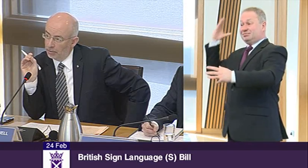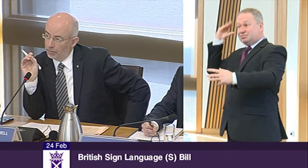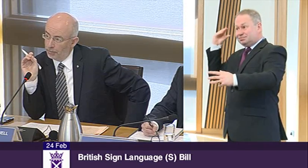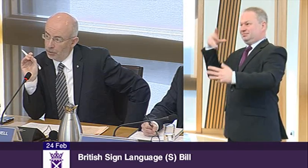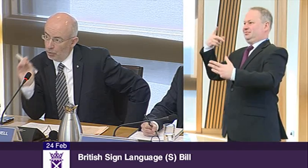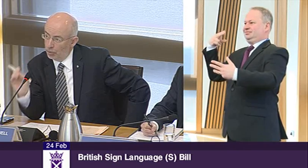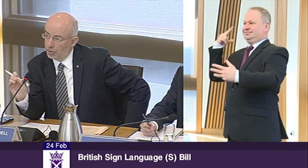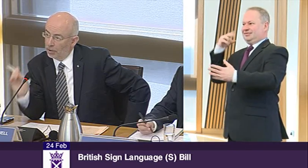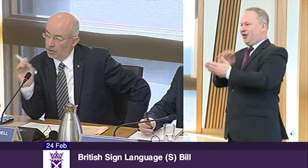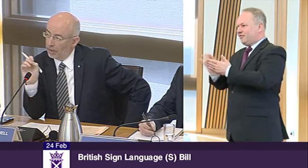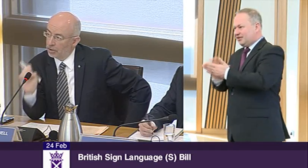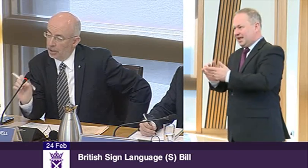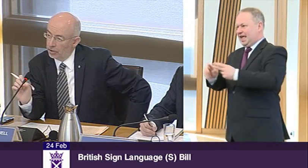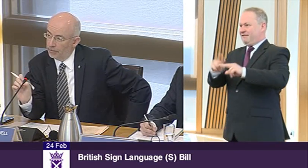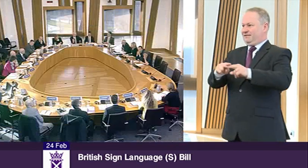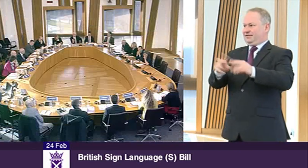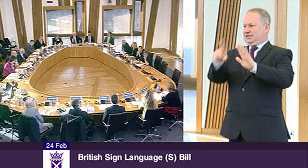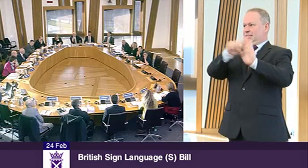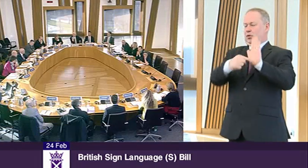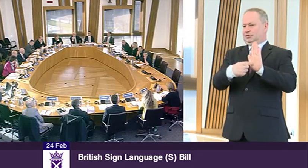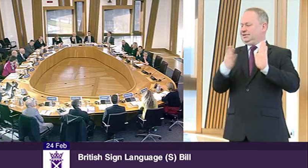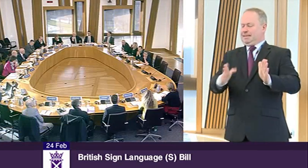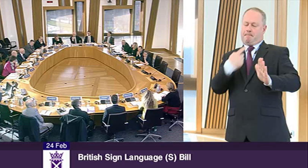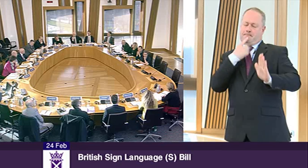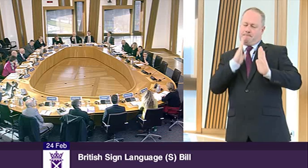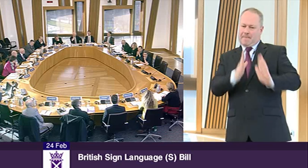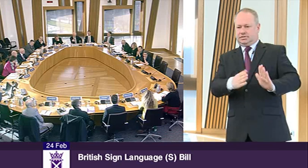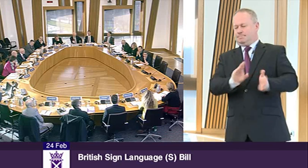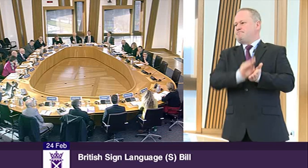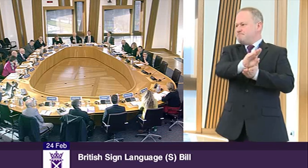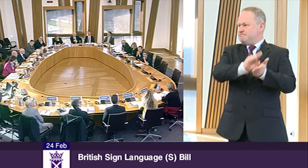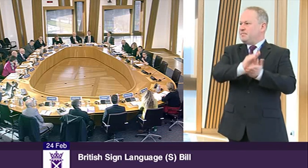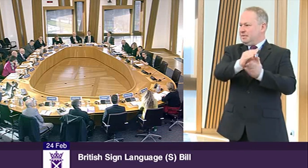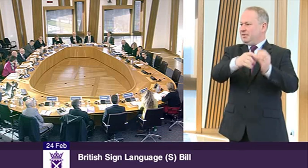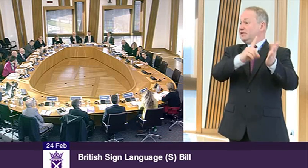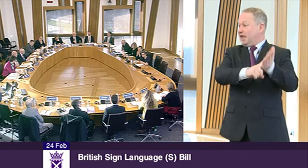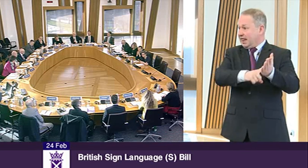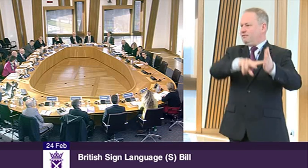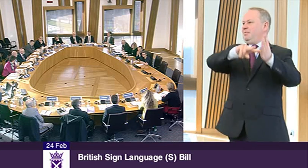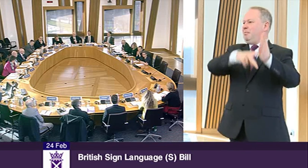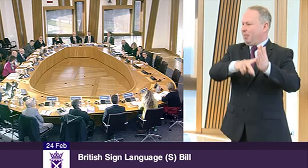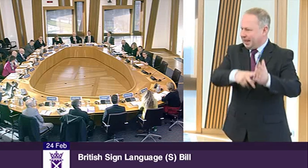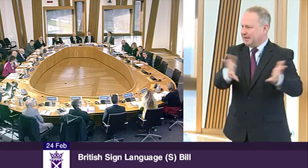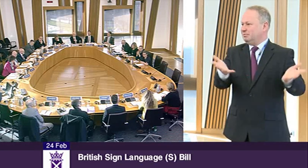some of it had to be used, under the legislation, for BSL plans and promotion. I am not confident